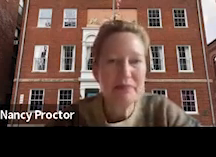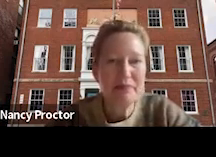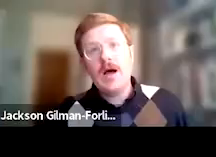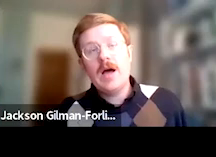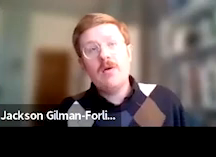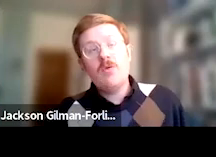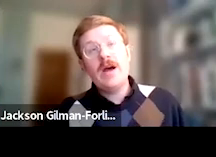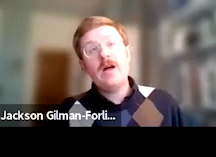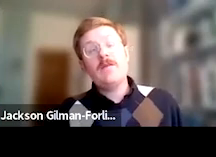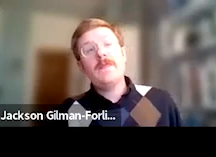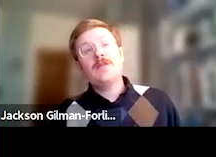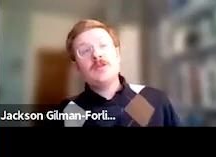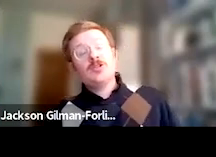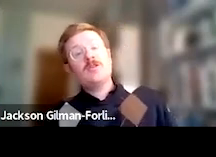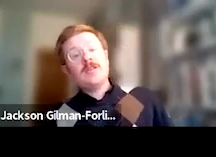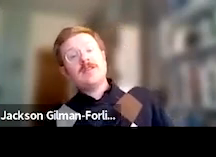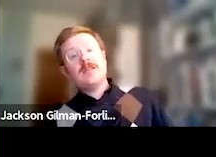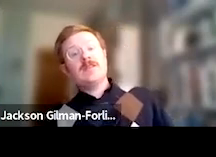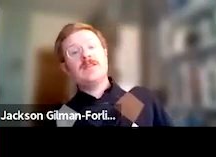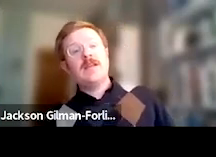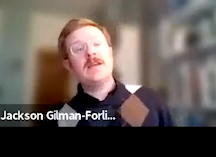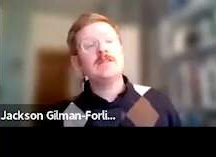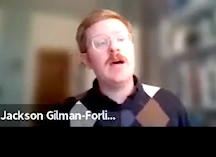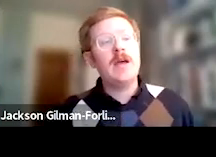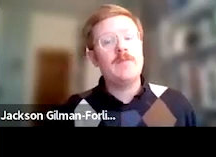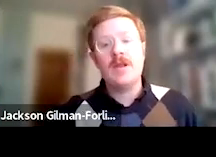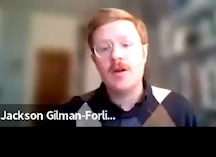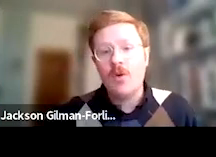Jackson Gilman-Forlini (00:59:17): Well, the truth is that the city has not been